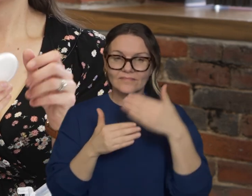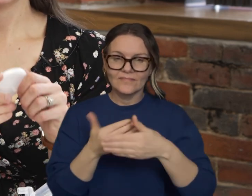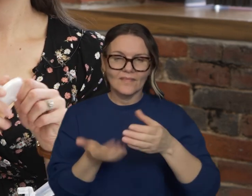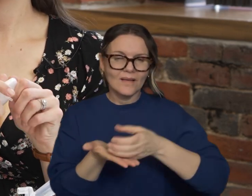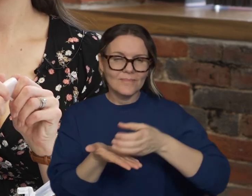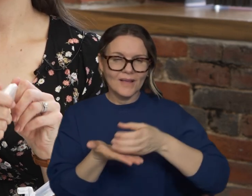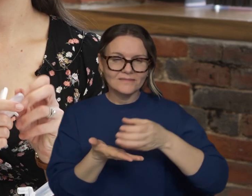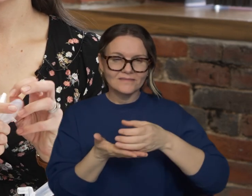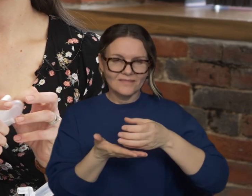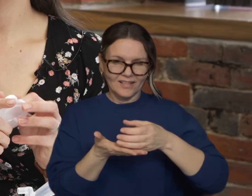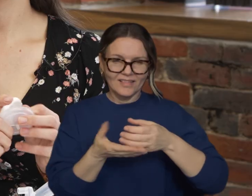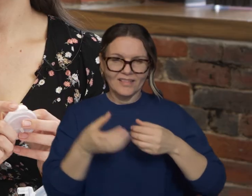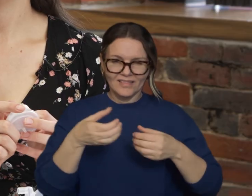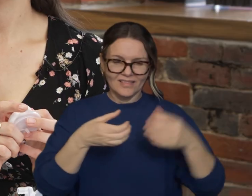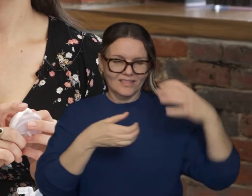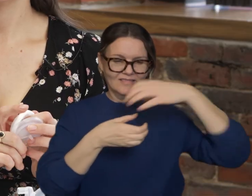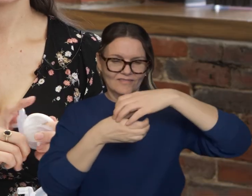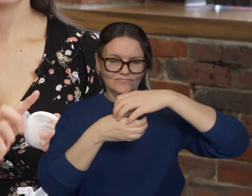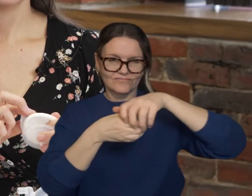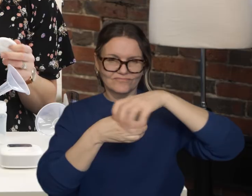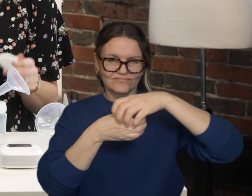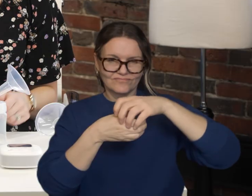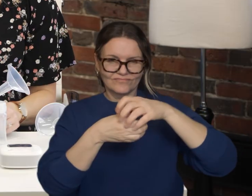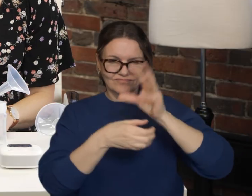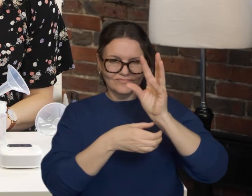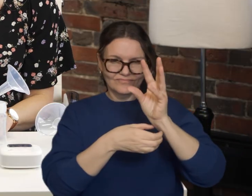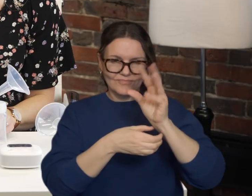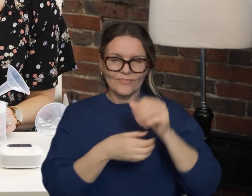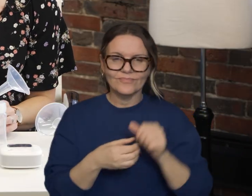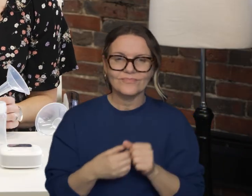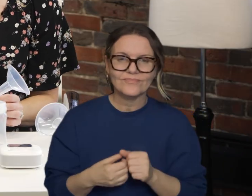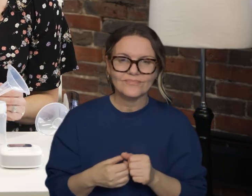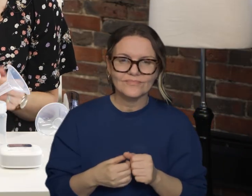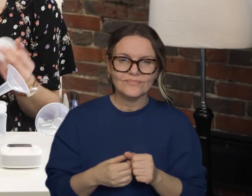back flow protector is actually three pieces I want to show you how to assemble it because if